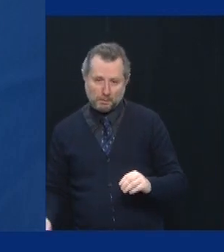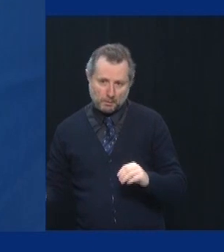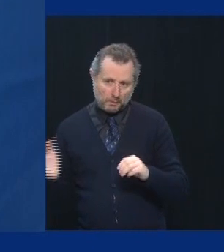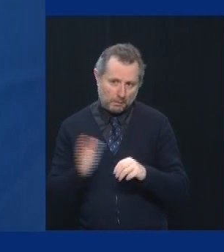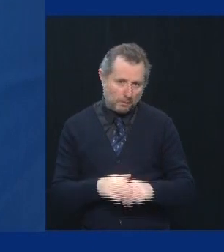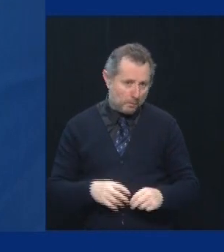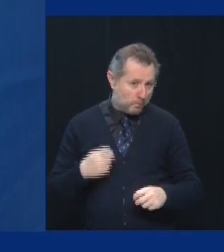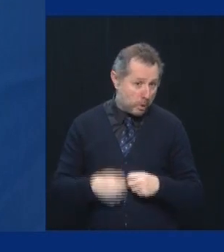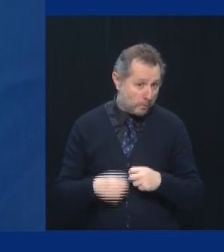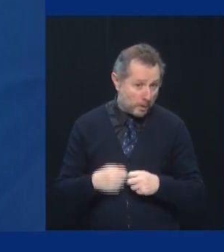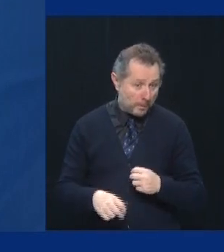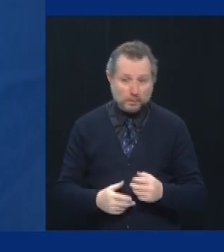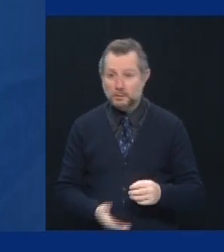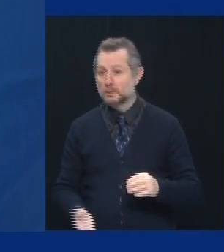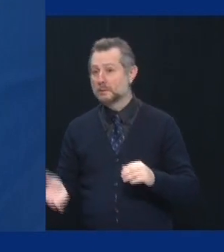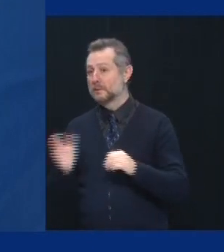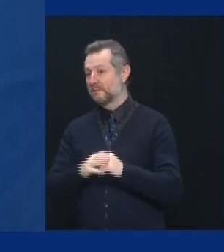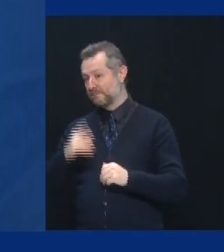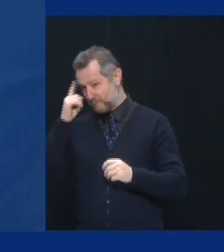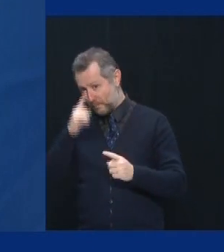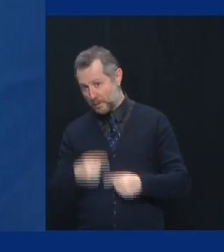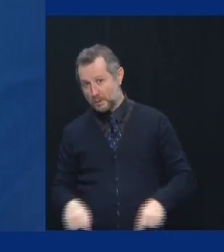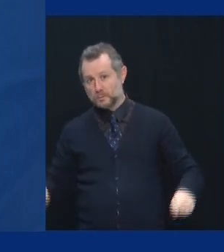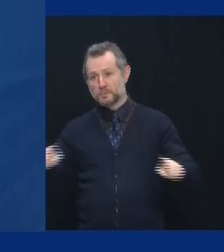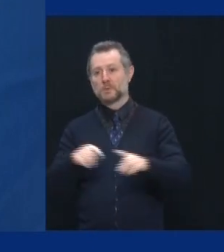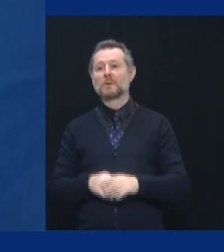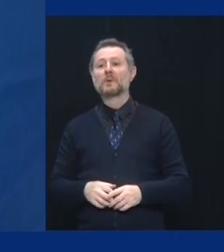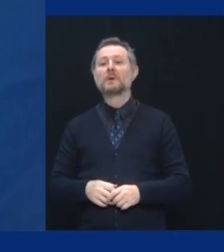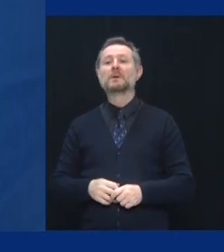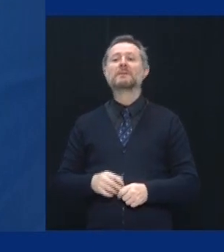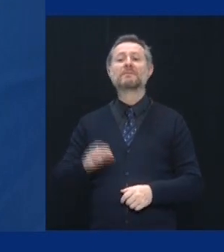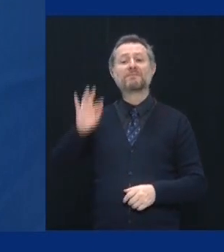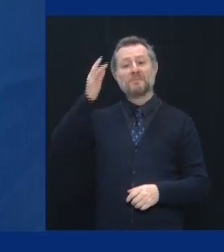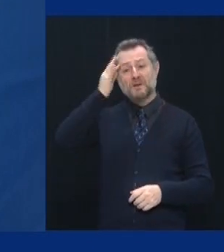WILL GET PRIORITY.%n A STRESSOR ON THIS ENTIRE